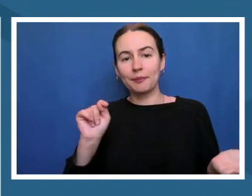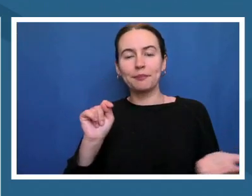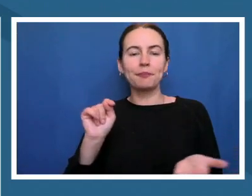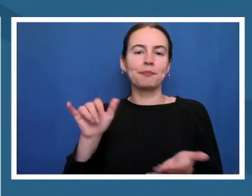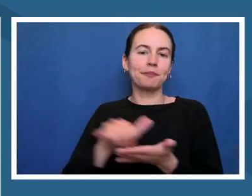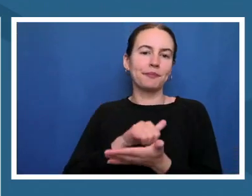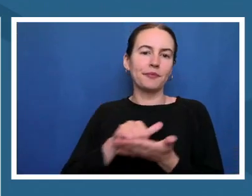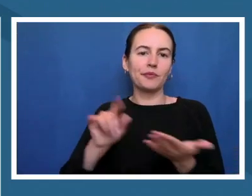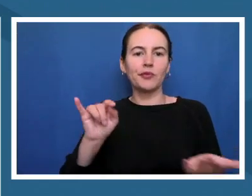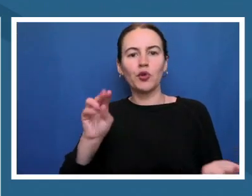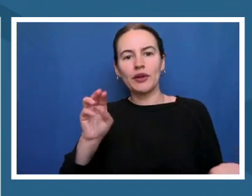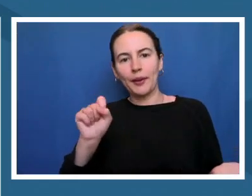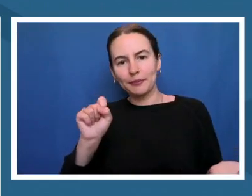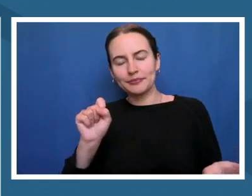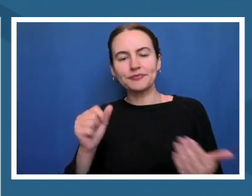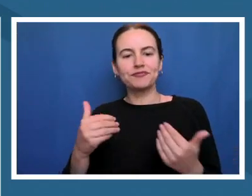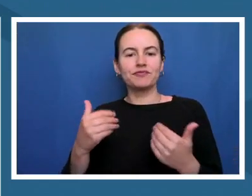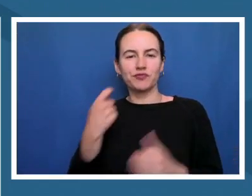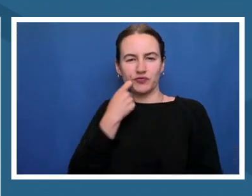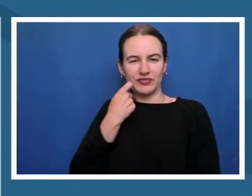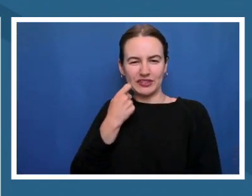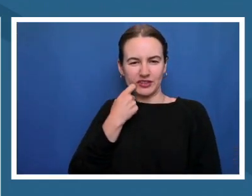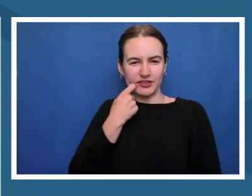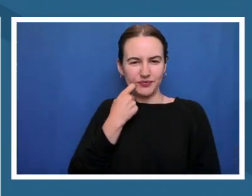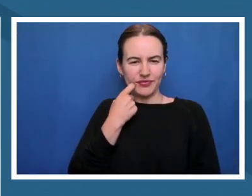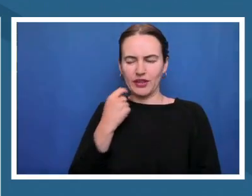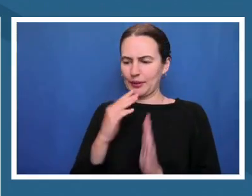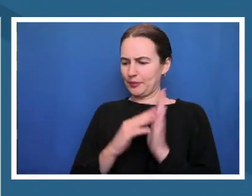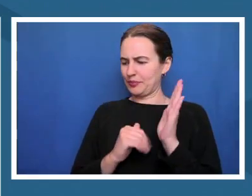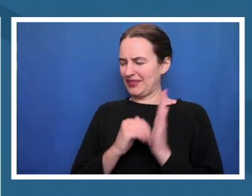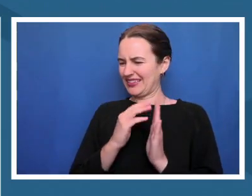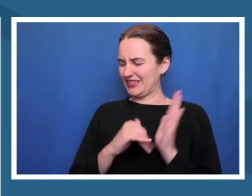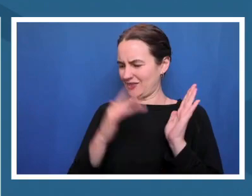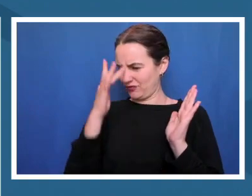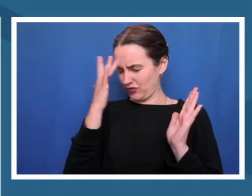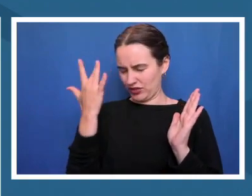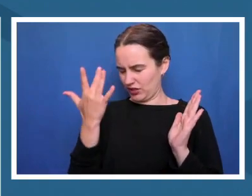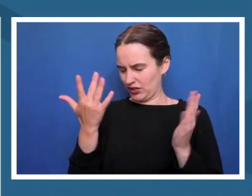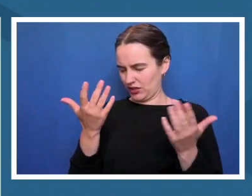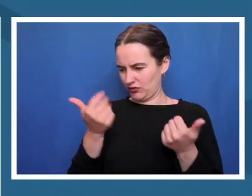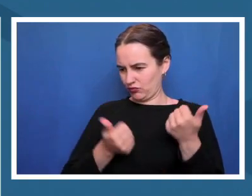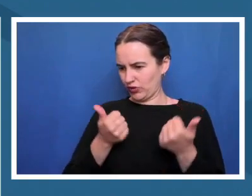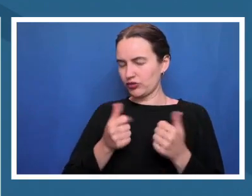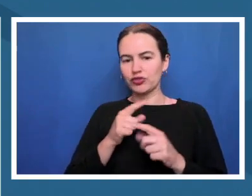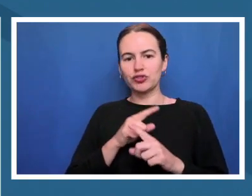kind of they did one recently about a painting i've forgotten which painting